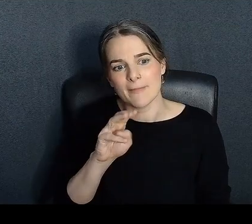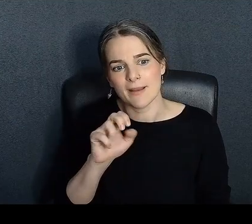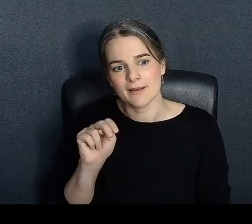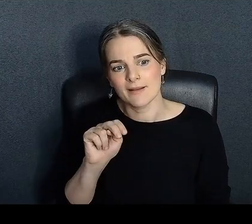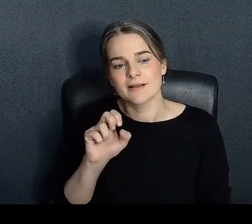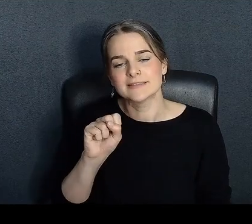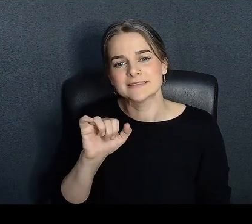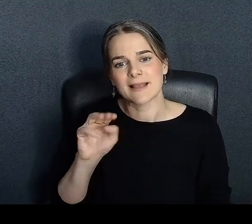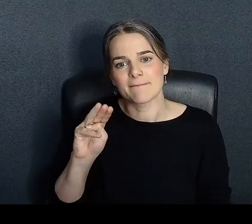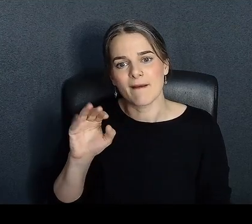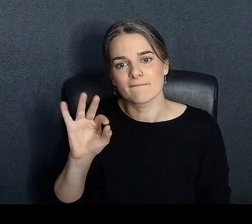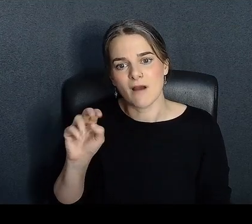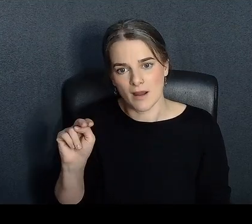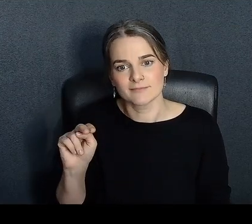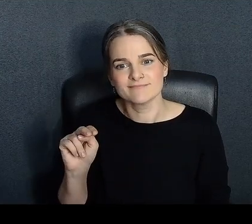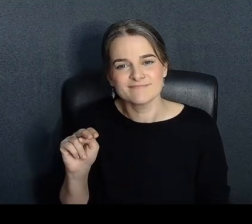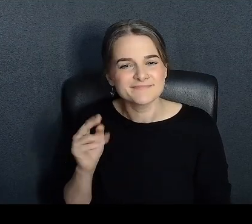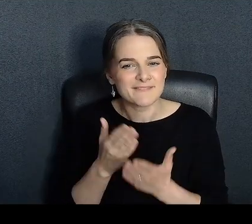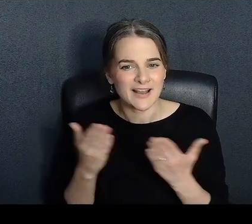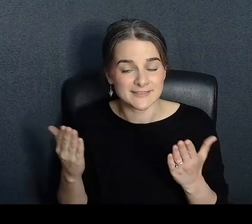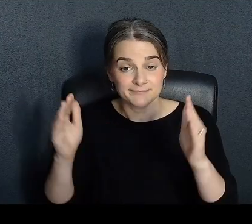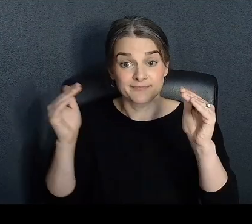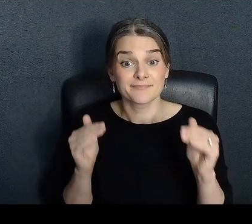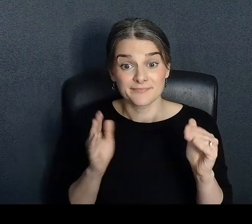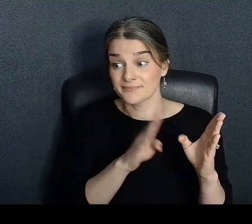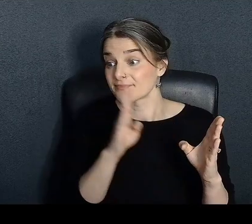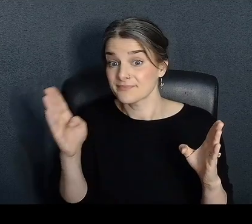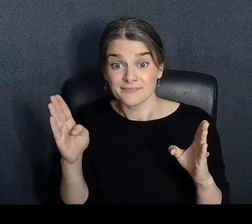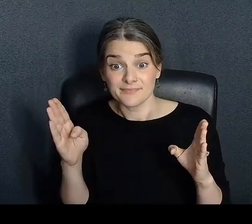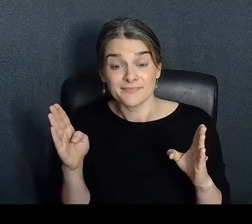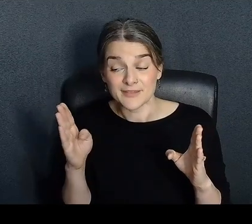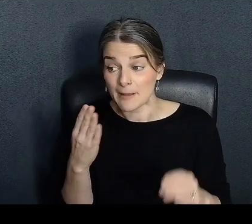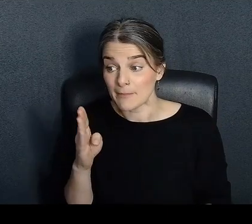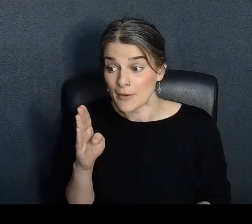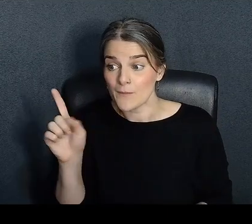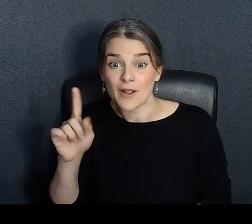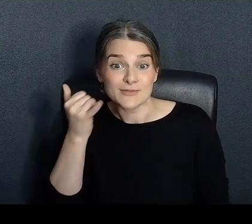So that blue portion where that phone is resting is the flasher.